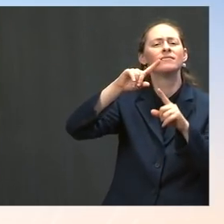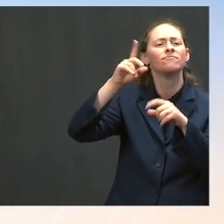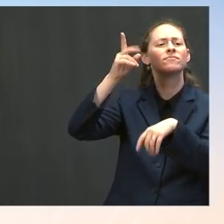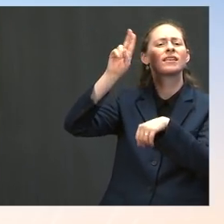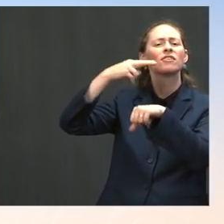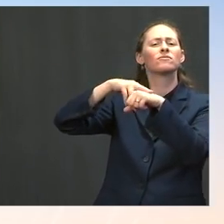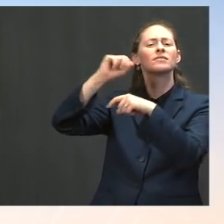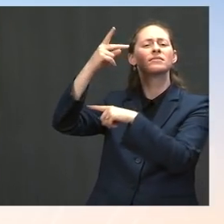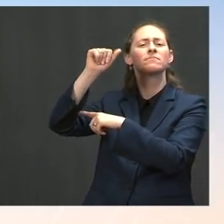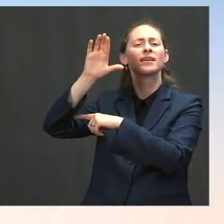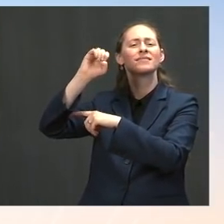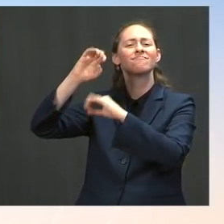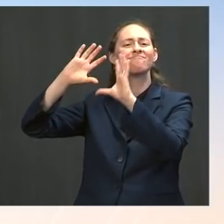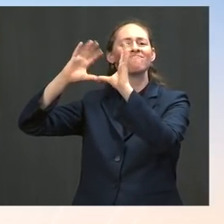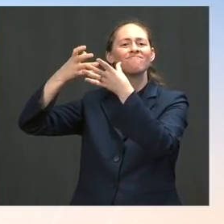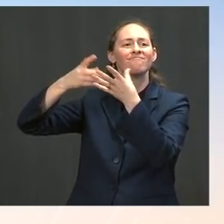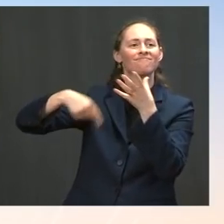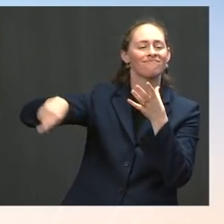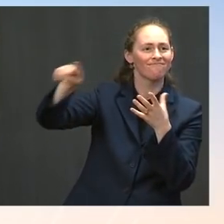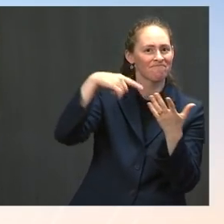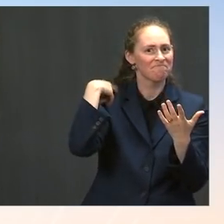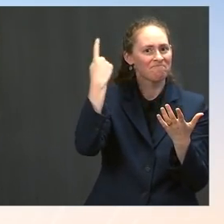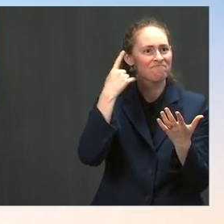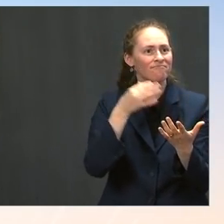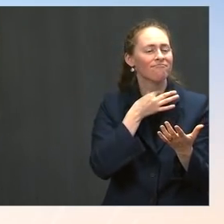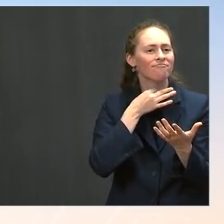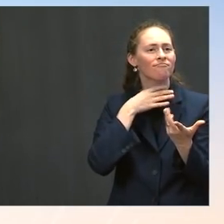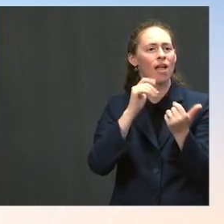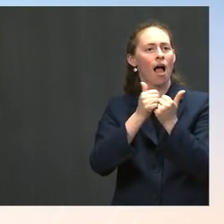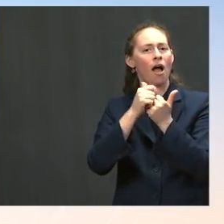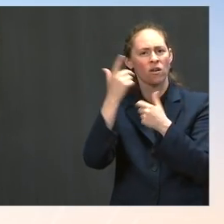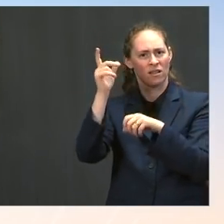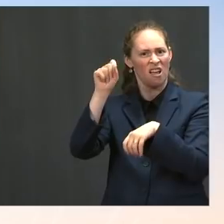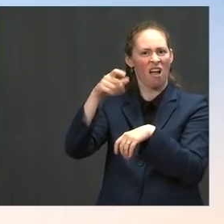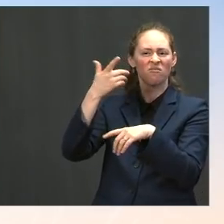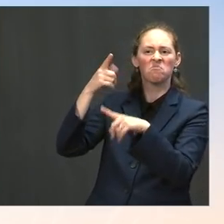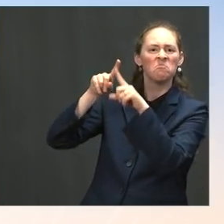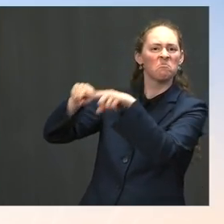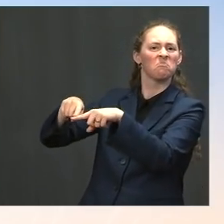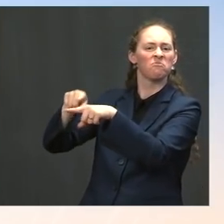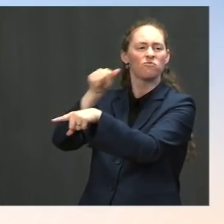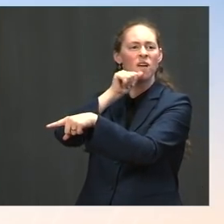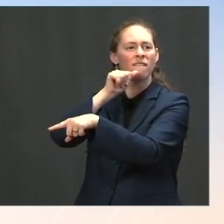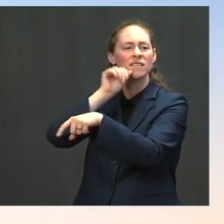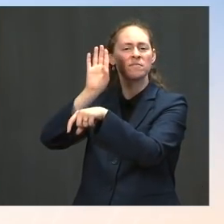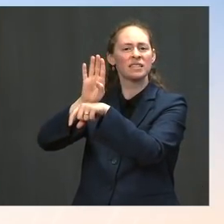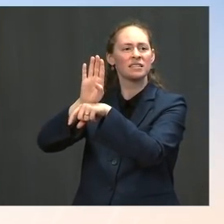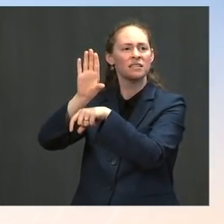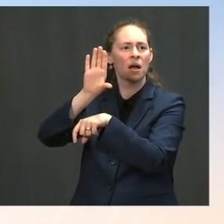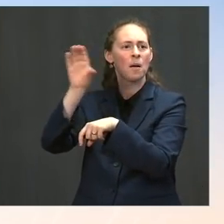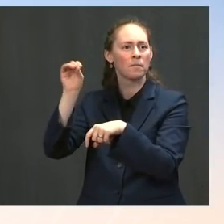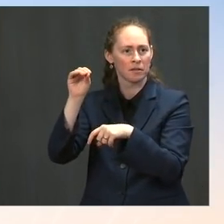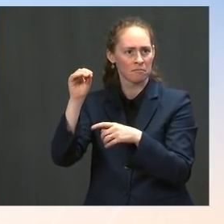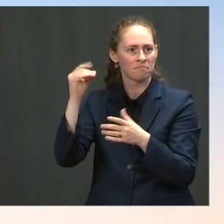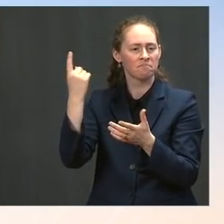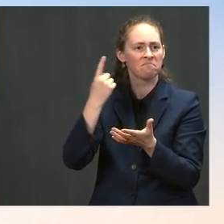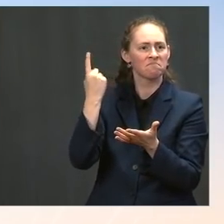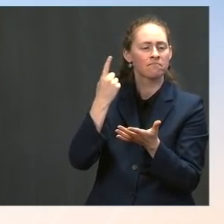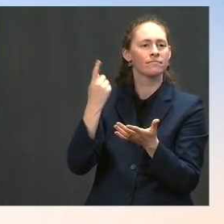to using private companies by NASA more and more to reduce the cost of space missions for the U.S. taxpayer?